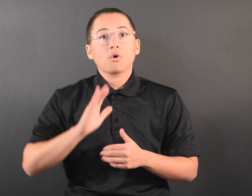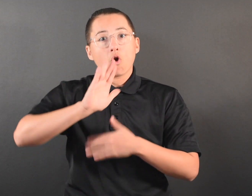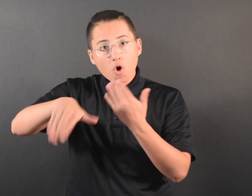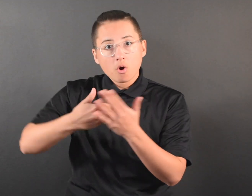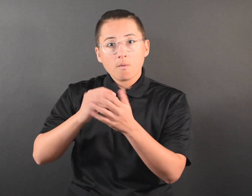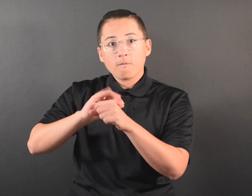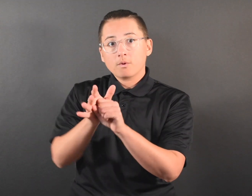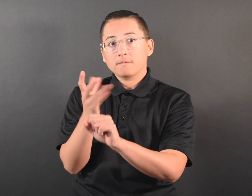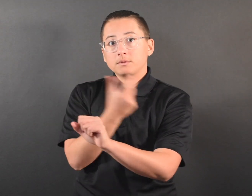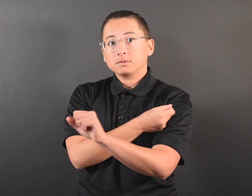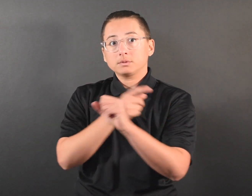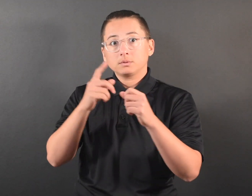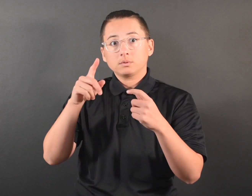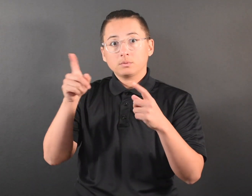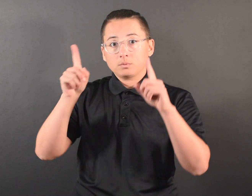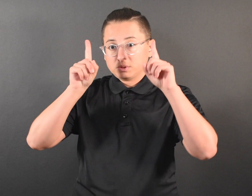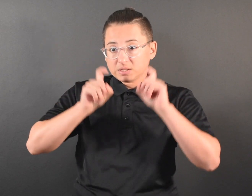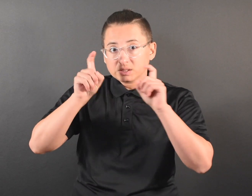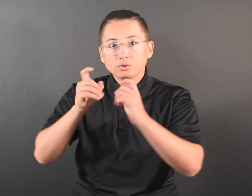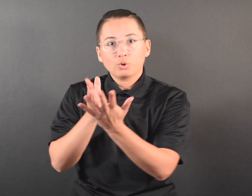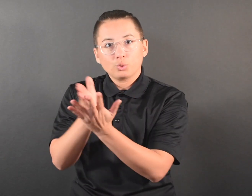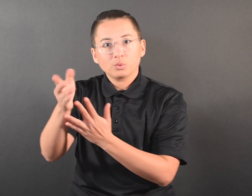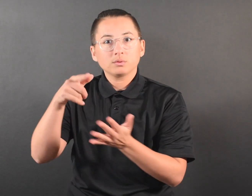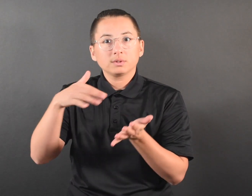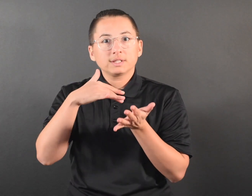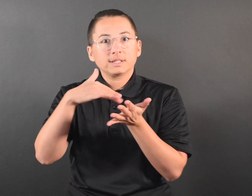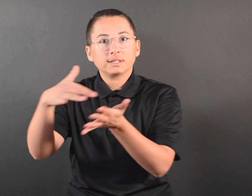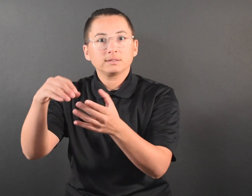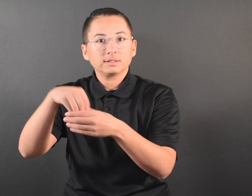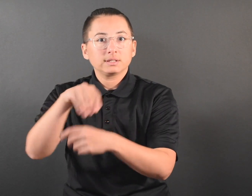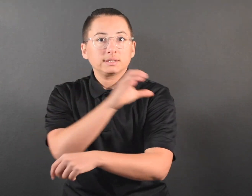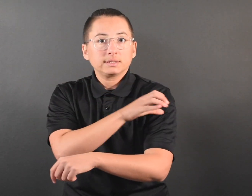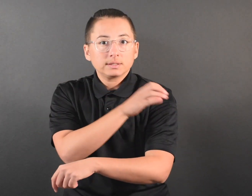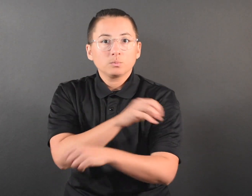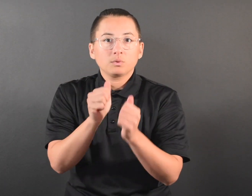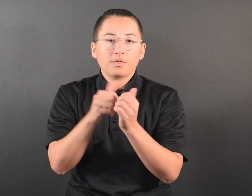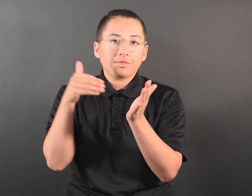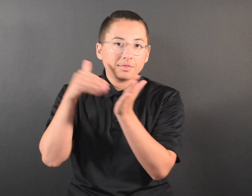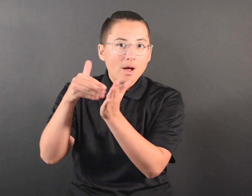All COVID-19 vaccines were tested in clinical studies with tens of thousands of people of